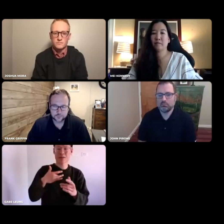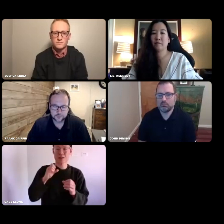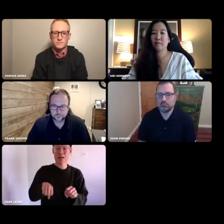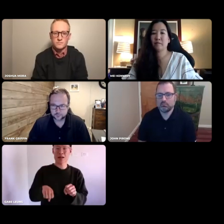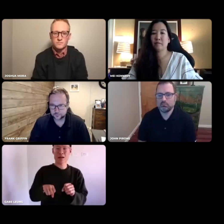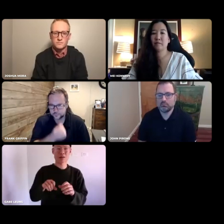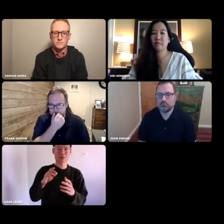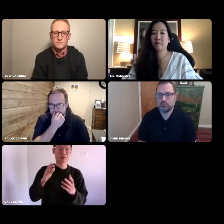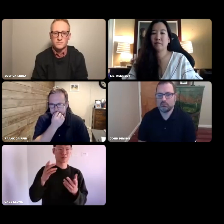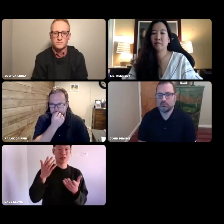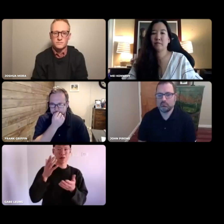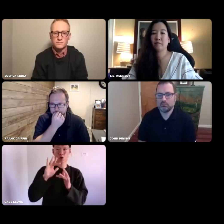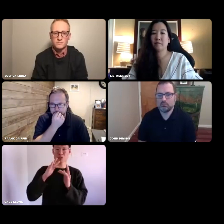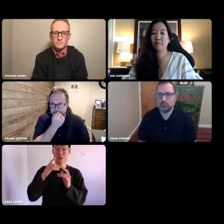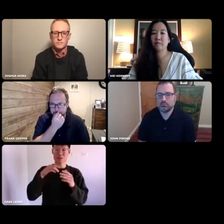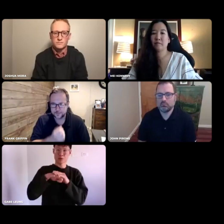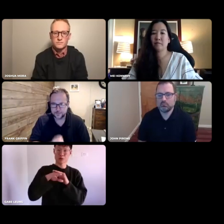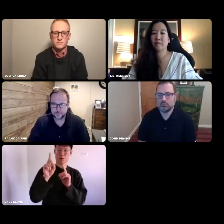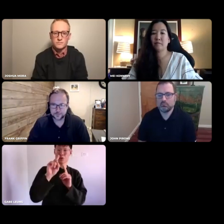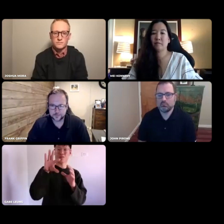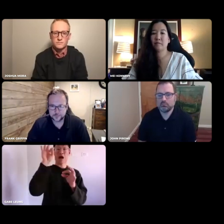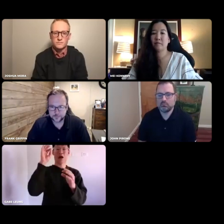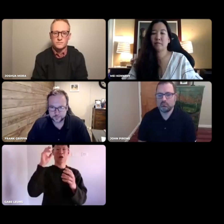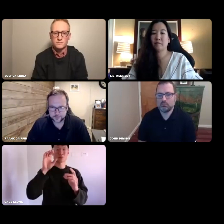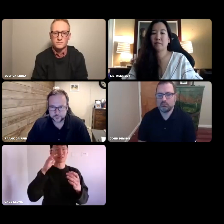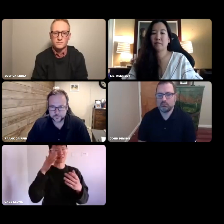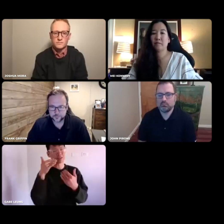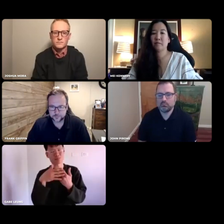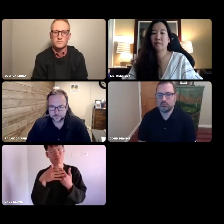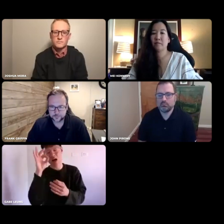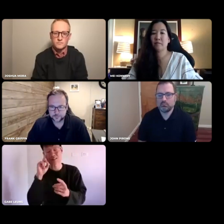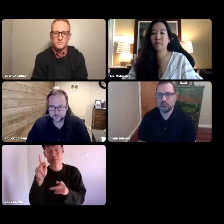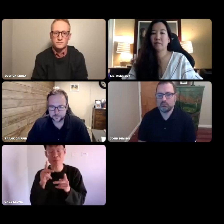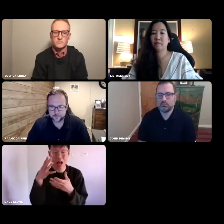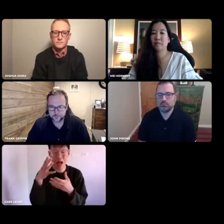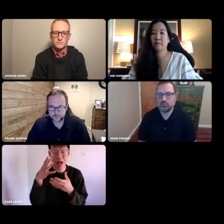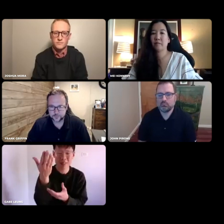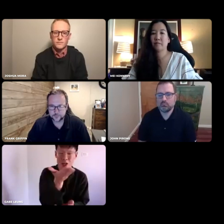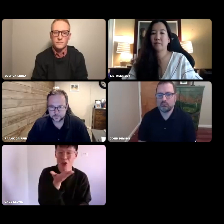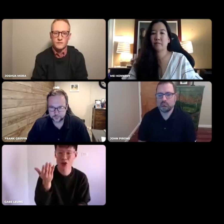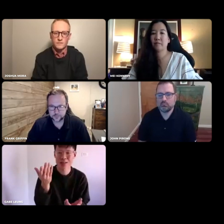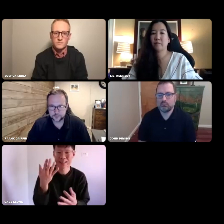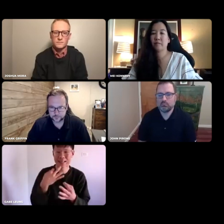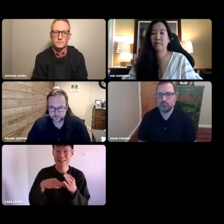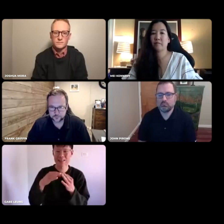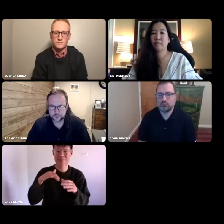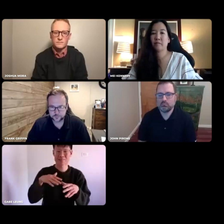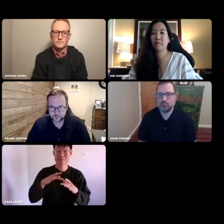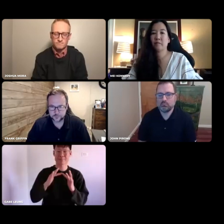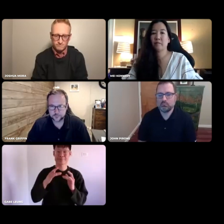But deaf students could have access to their peers and could connect with others out there